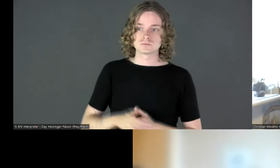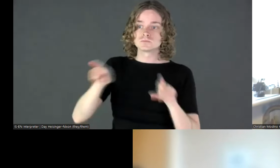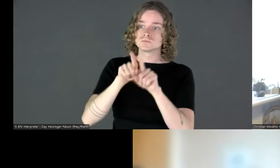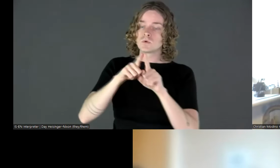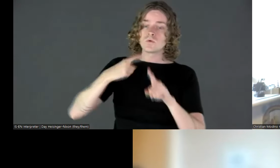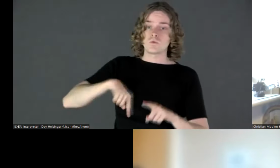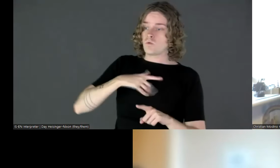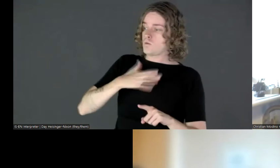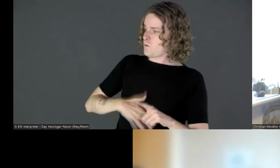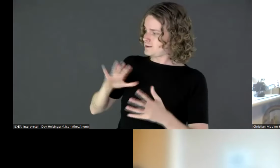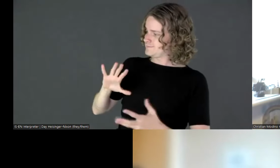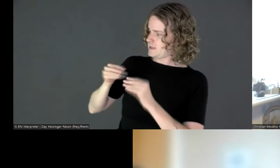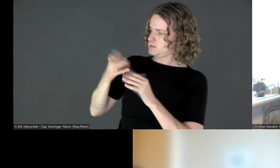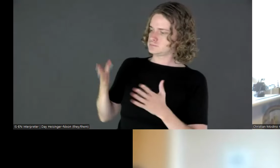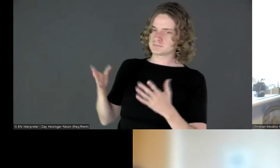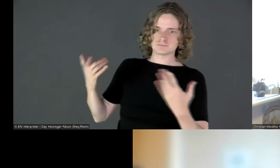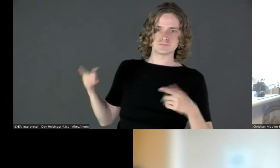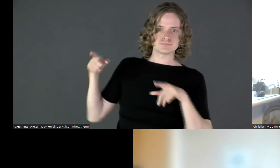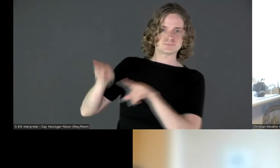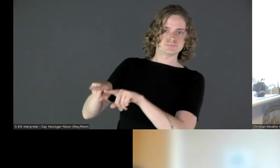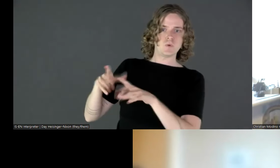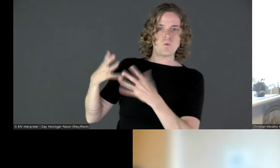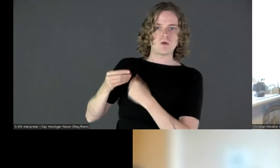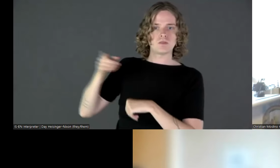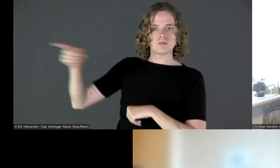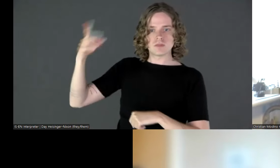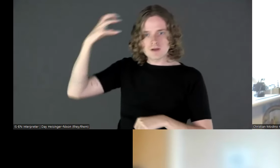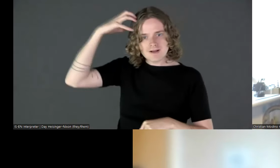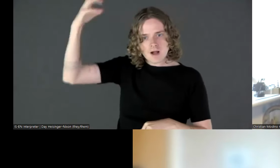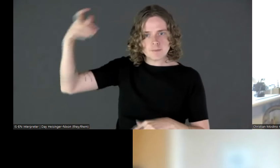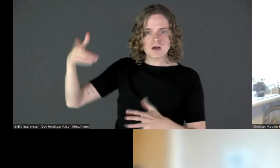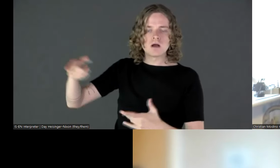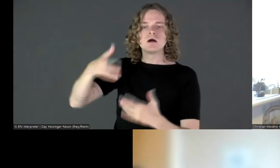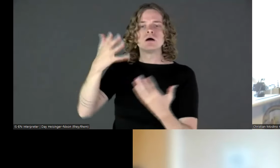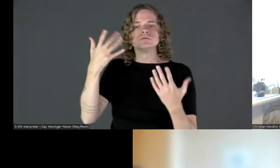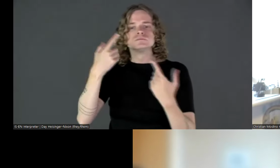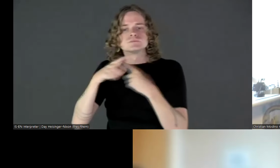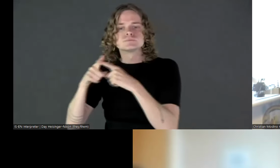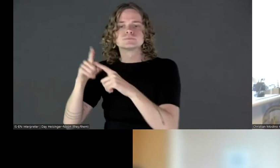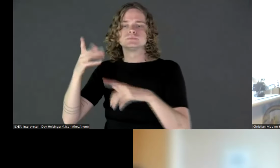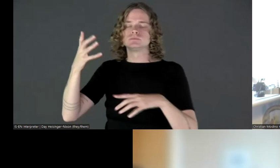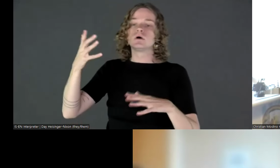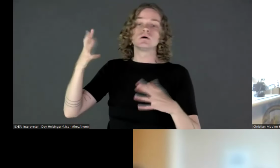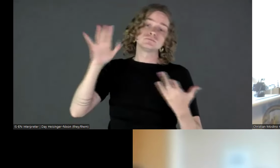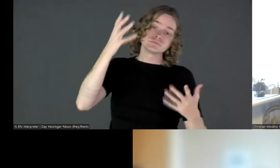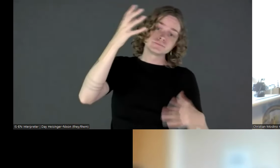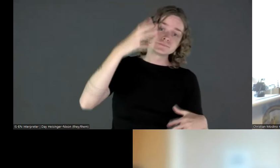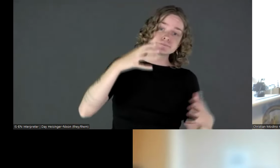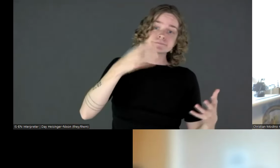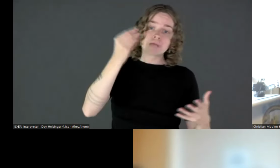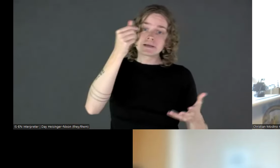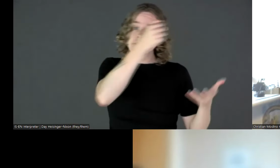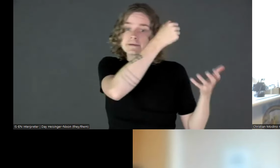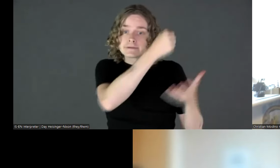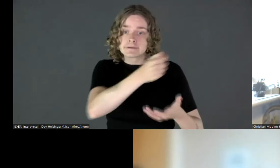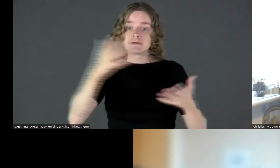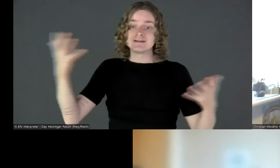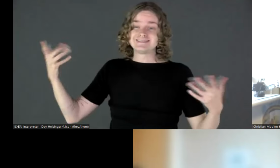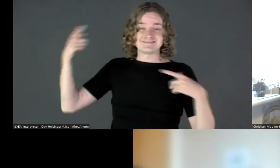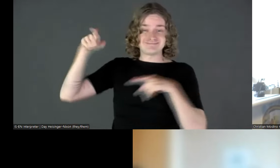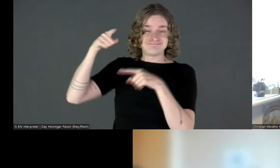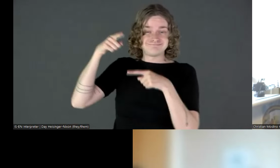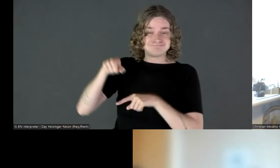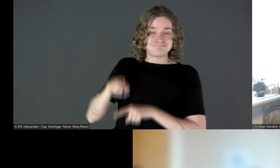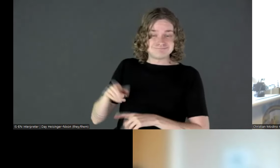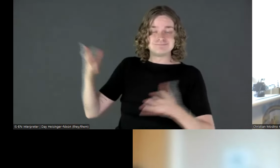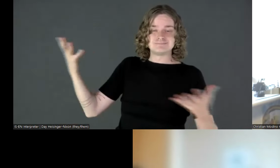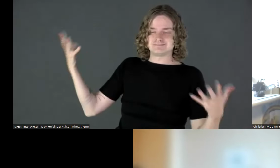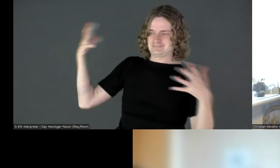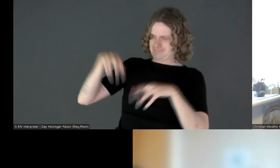Government doesn't have any idea where people with disabilities are living, even in the big or